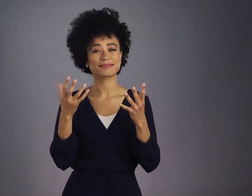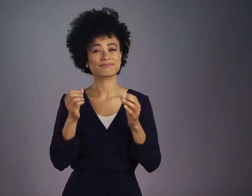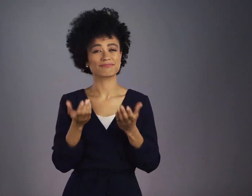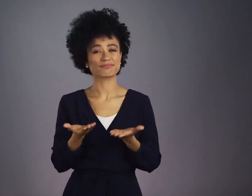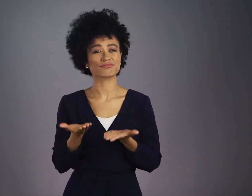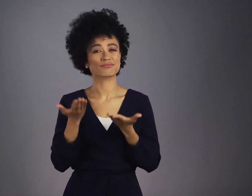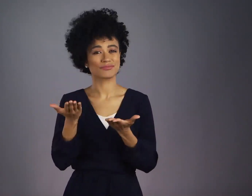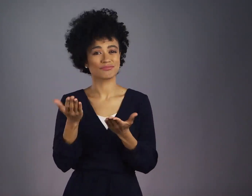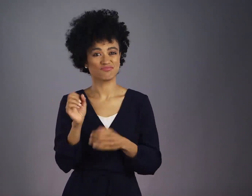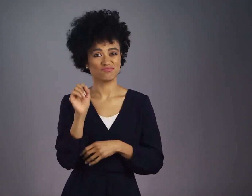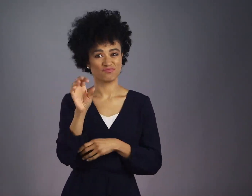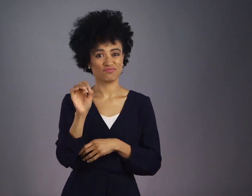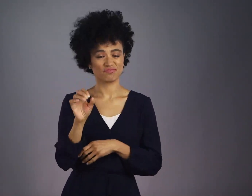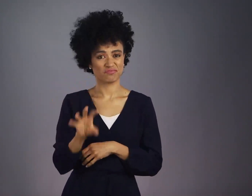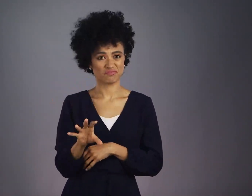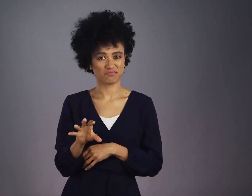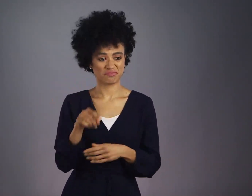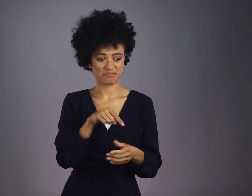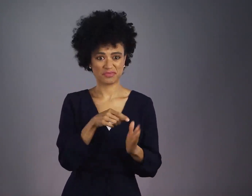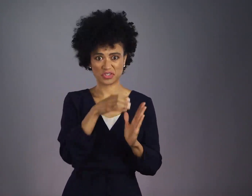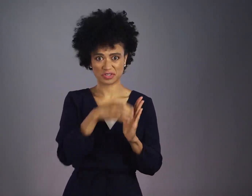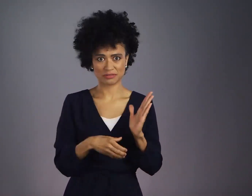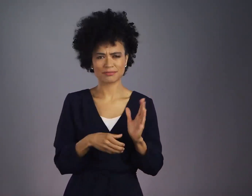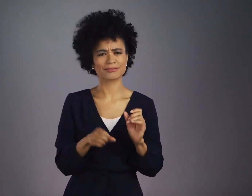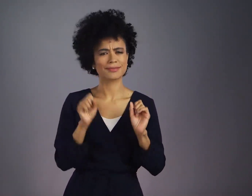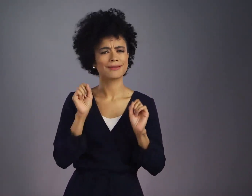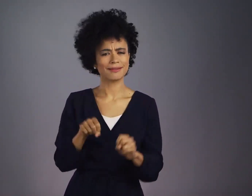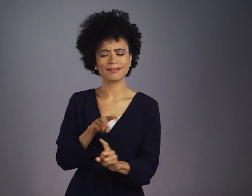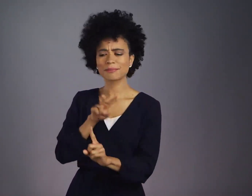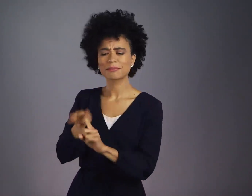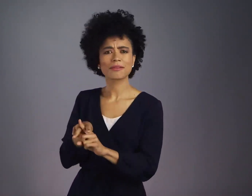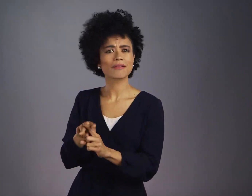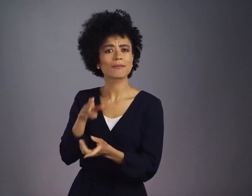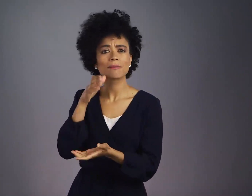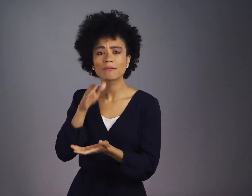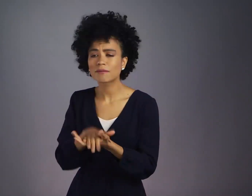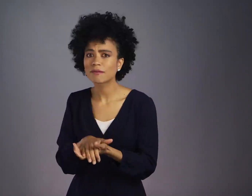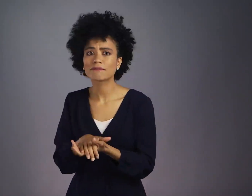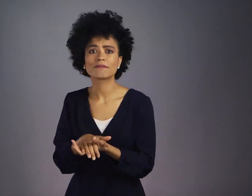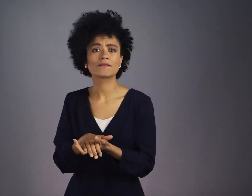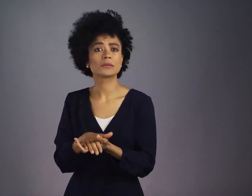But many of the suggestions given here may be adapted to help the person who lives with a woman alcoholic —